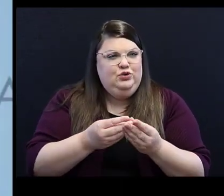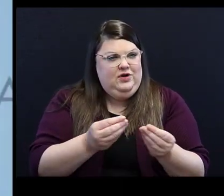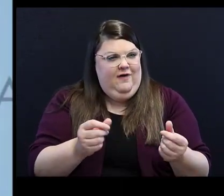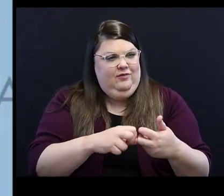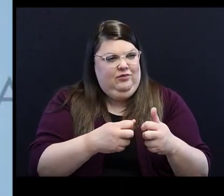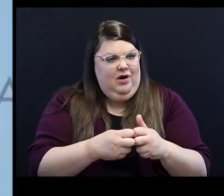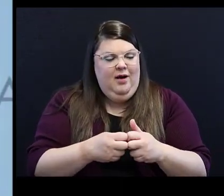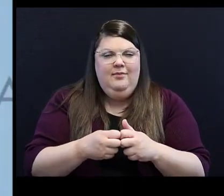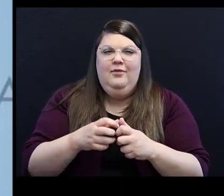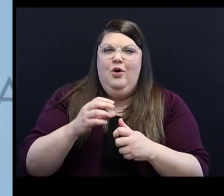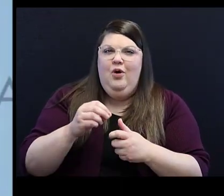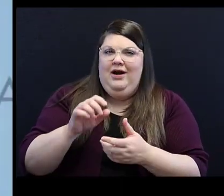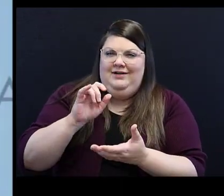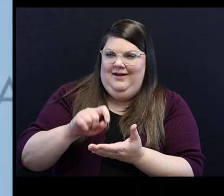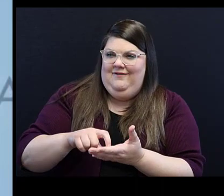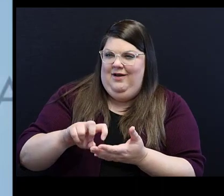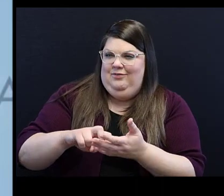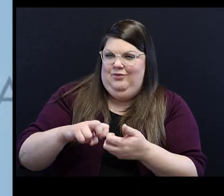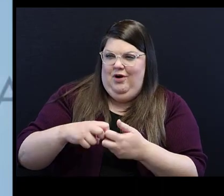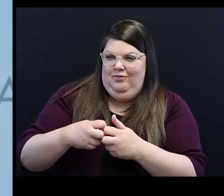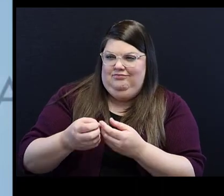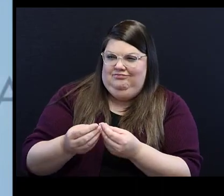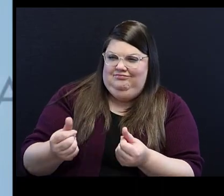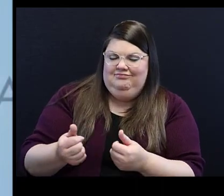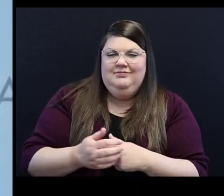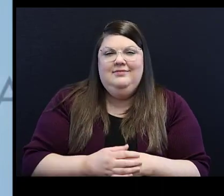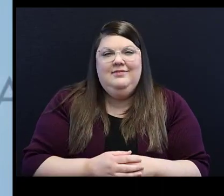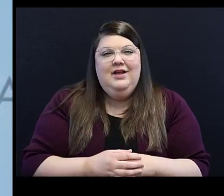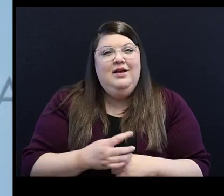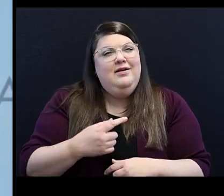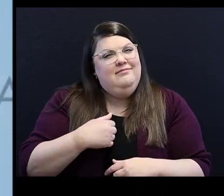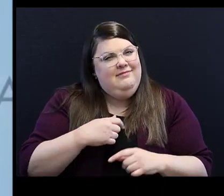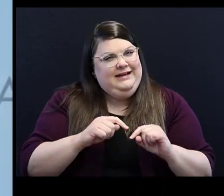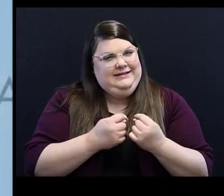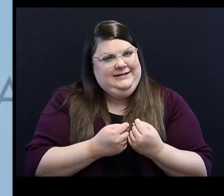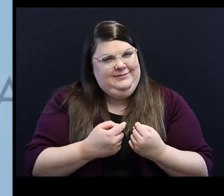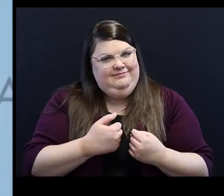My team and I are honored to have been part of the Pathways to Partnerships origin story,